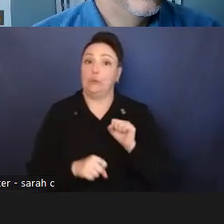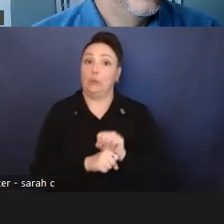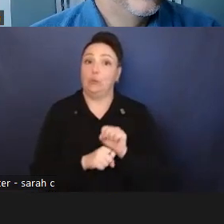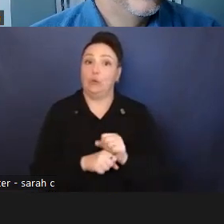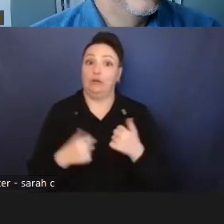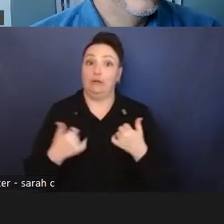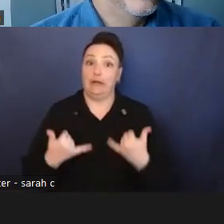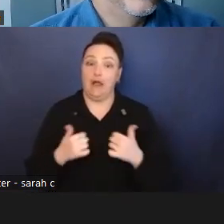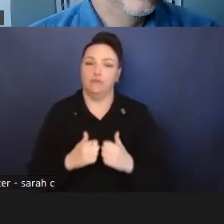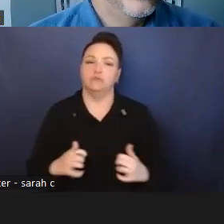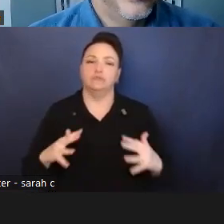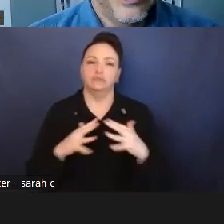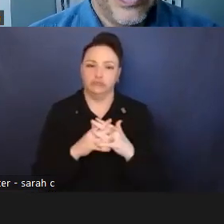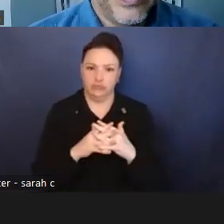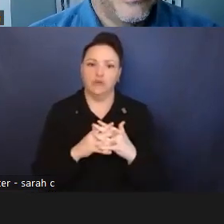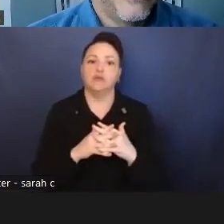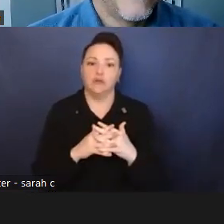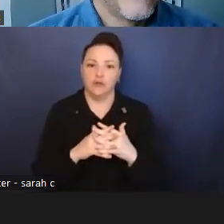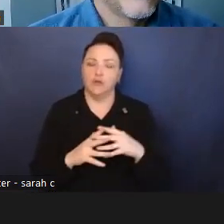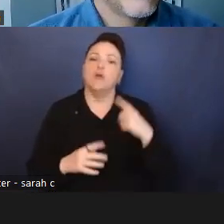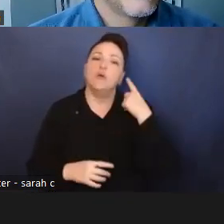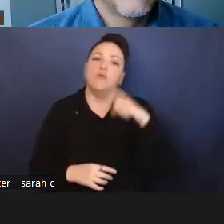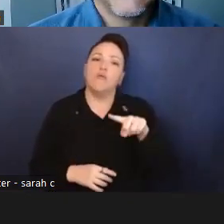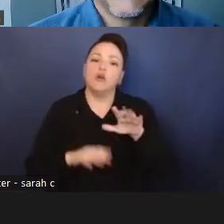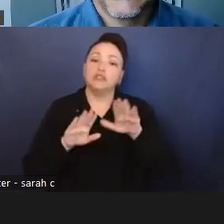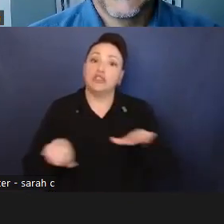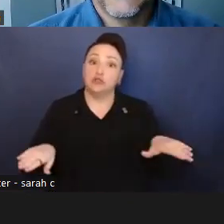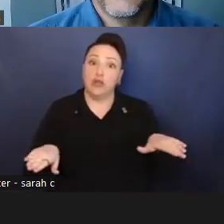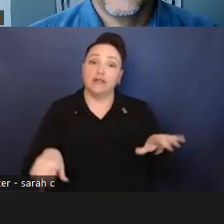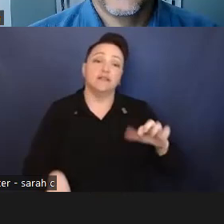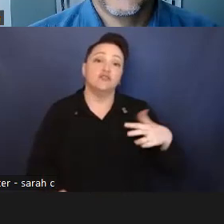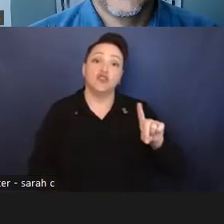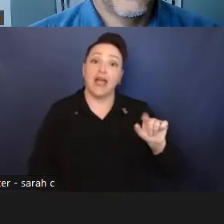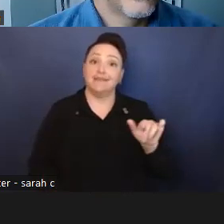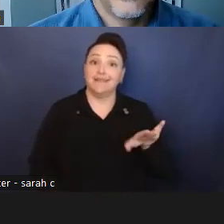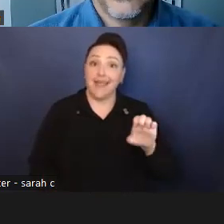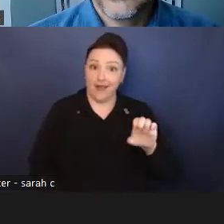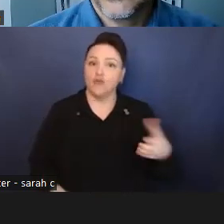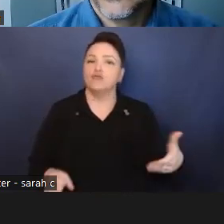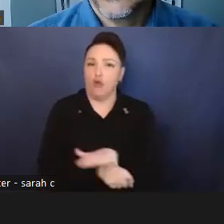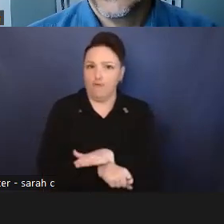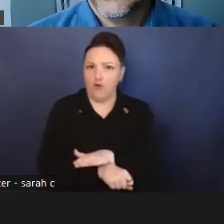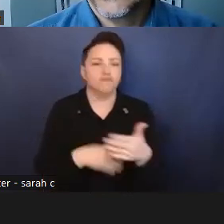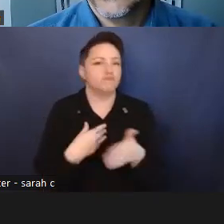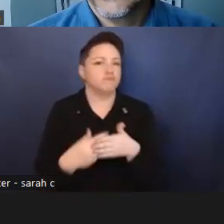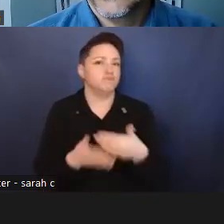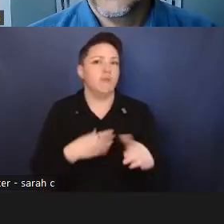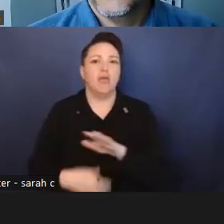to cover children for child care regardless of their citizenship or immigration status. This next